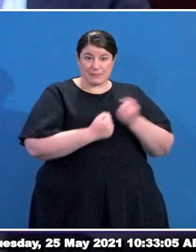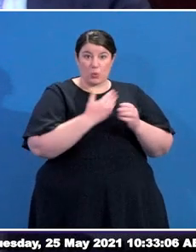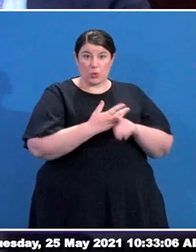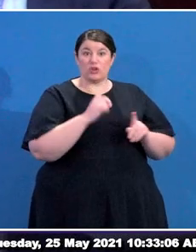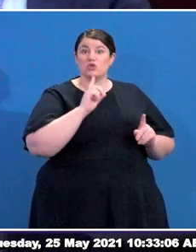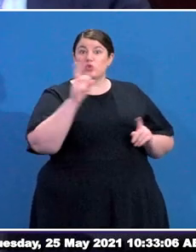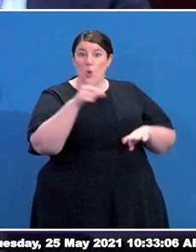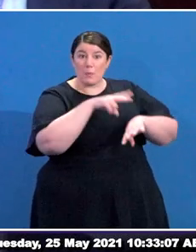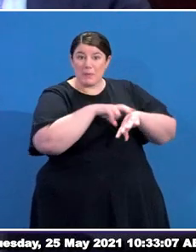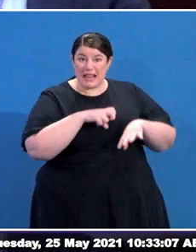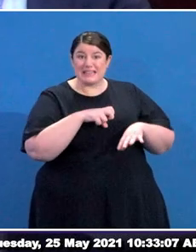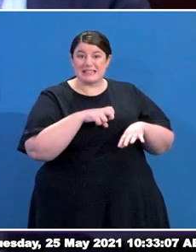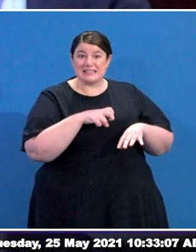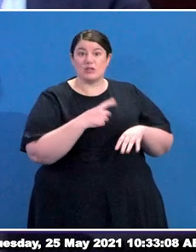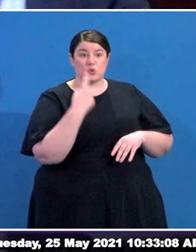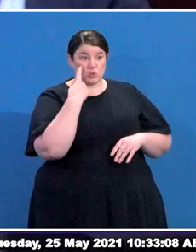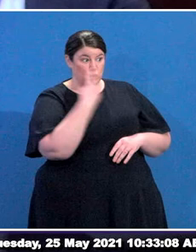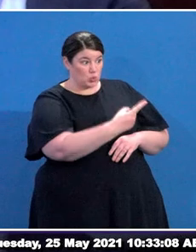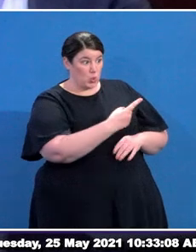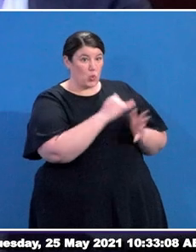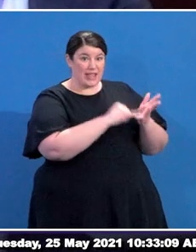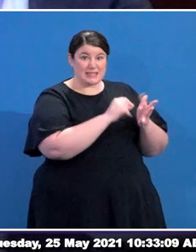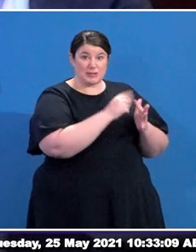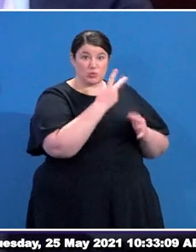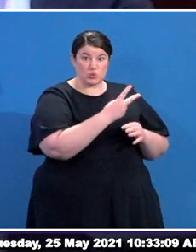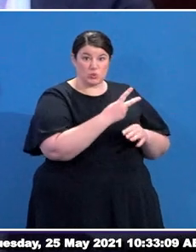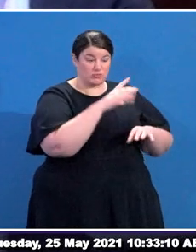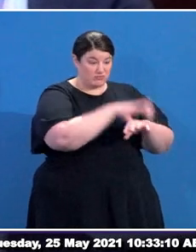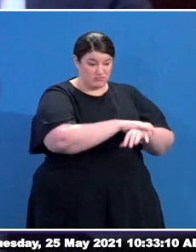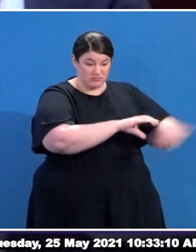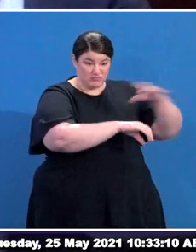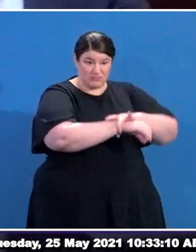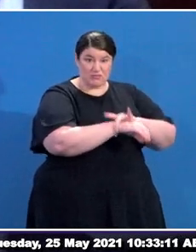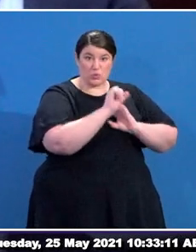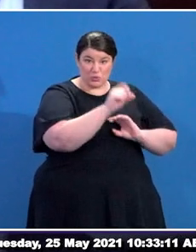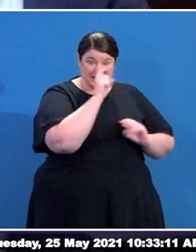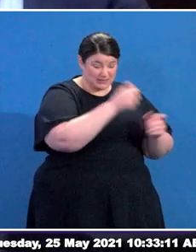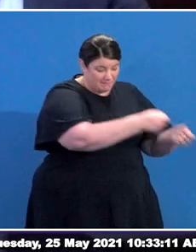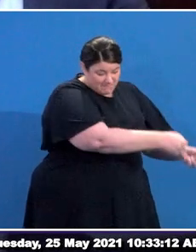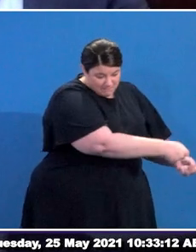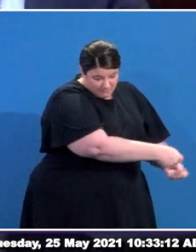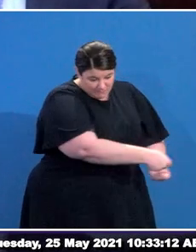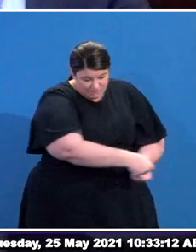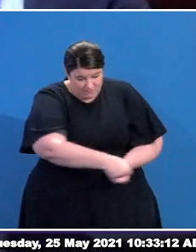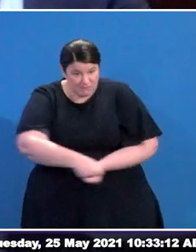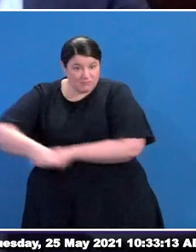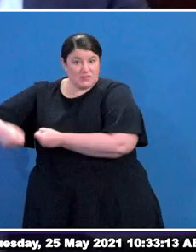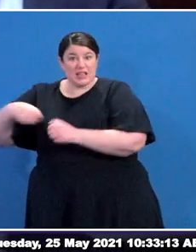SP2 drag Melissa by her wrists? Yes. Down the hallway to her bedroom while she was naked?